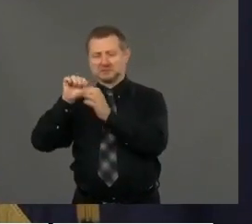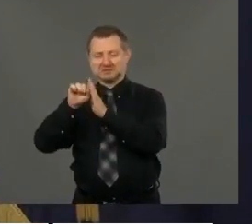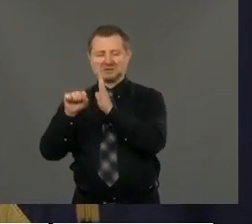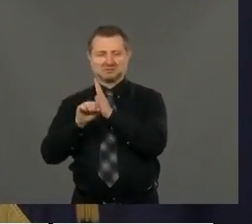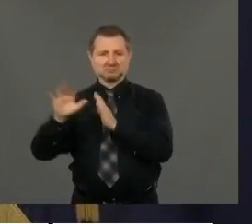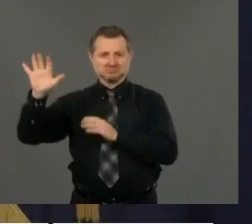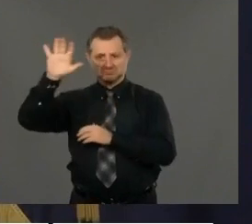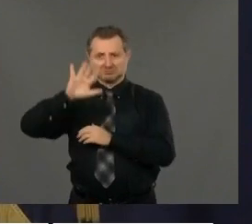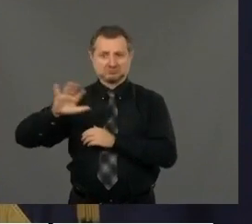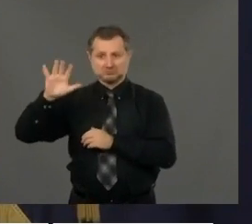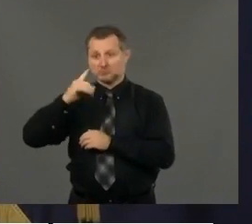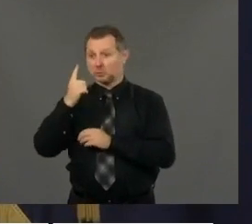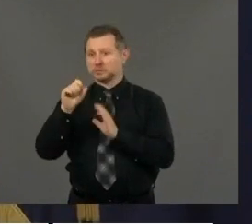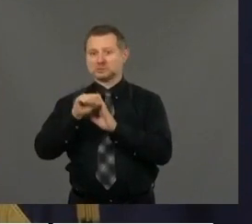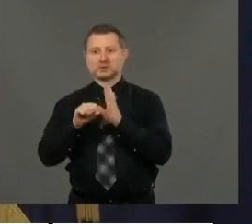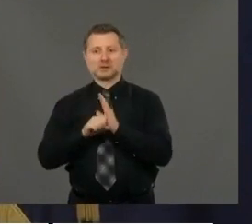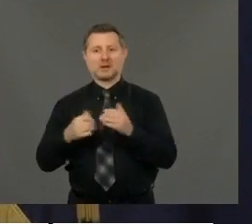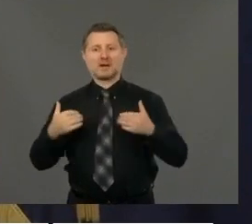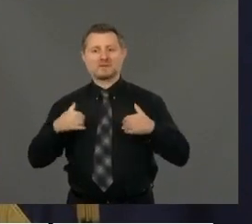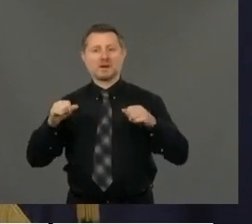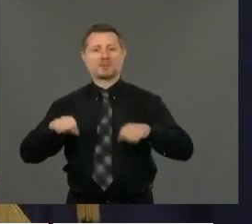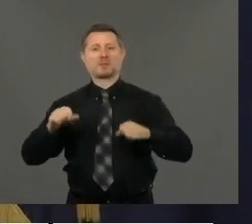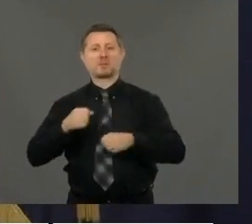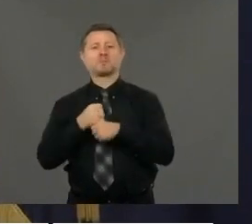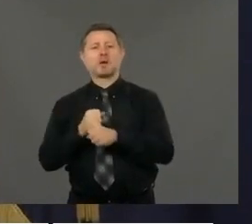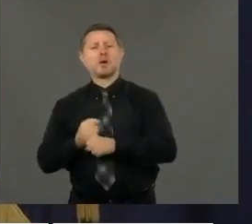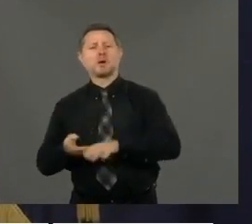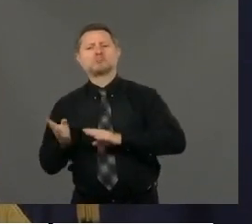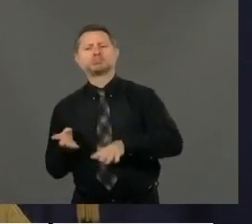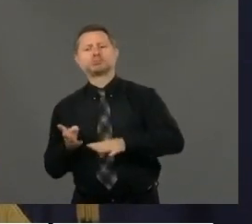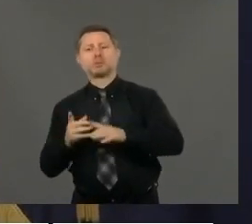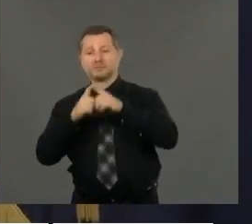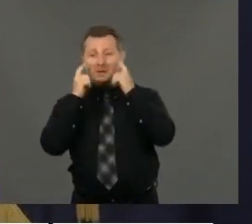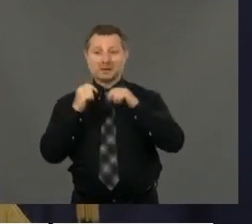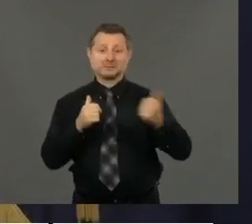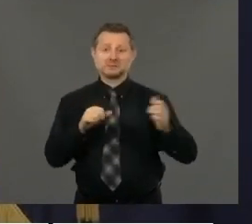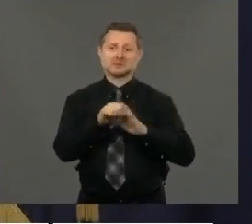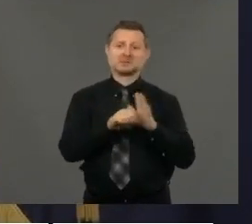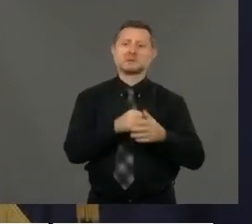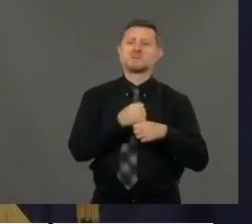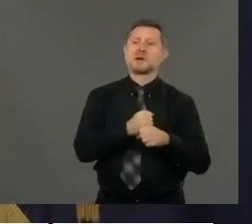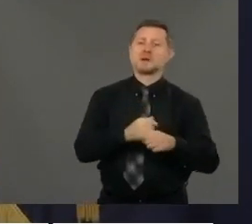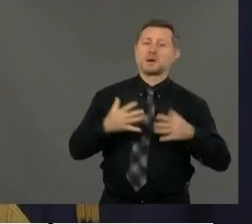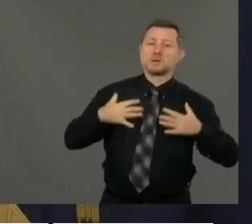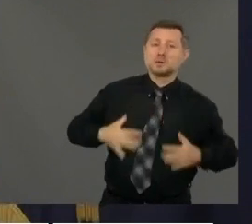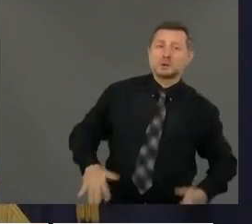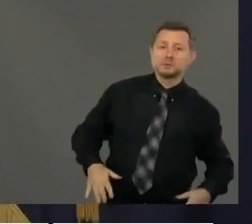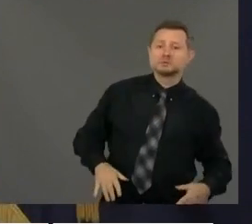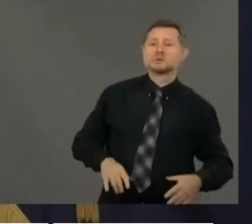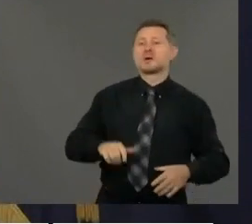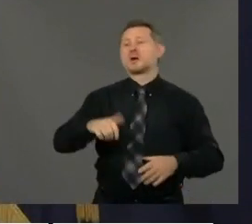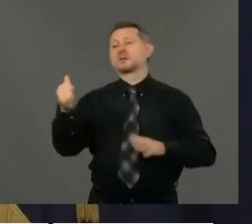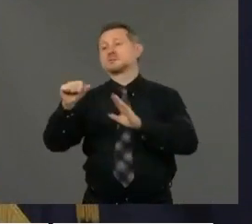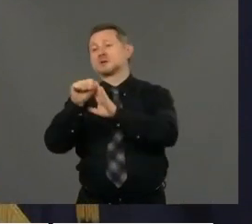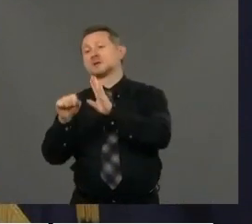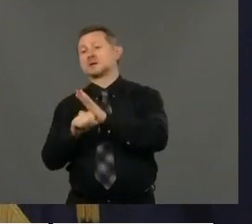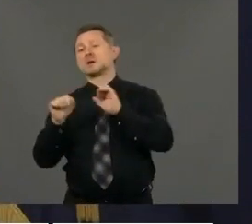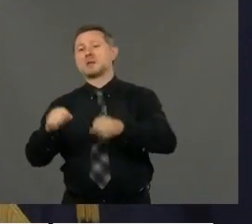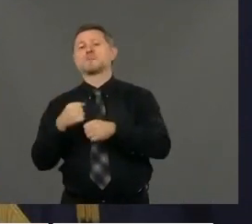IF YOU PUT THOSE STATES TOGETHER, CAN WE MANUFACTURE OUR OWN?